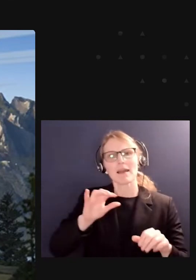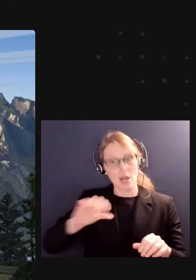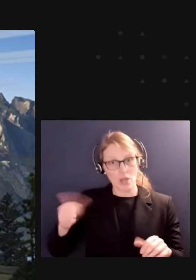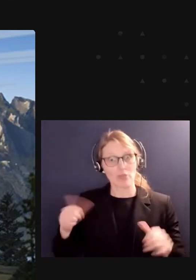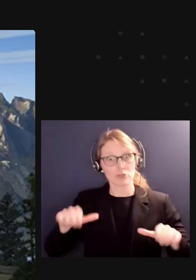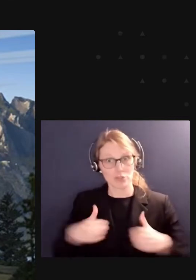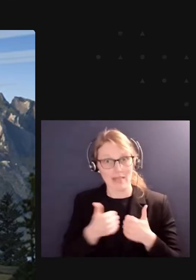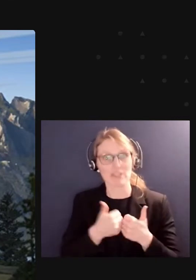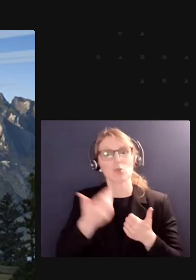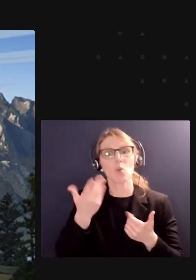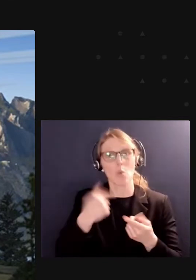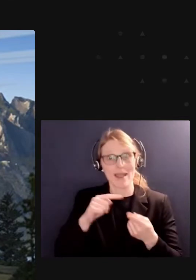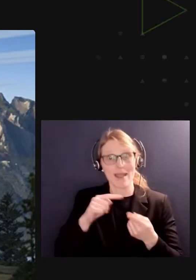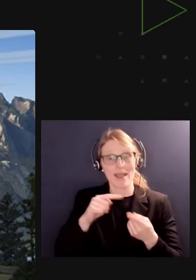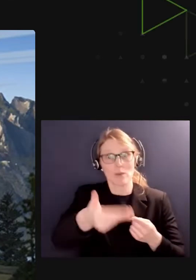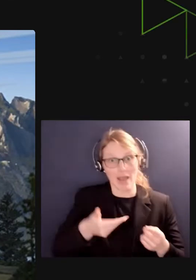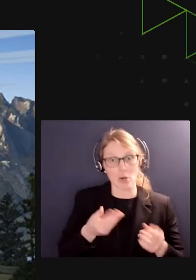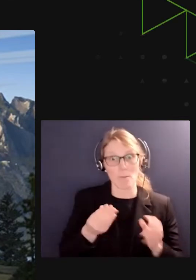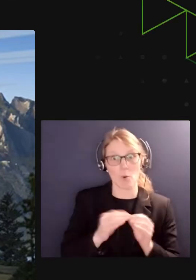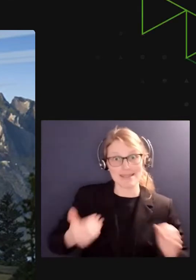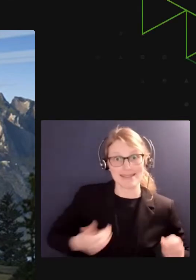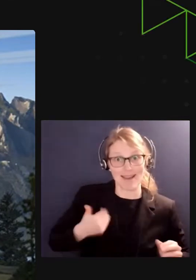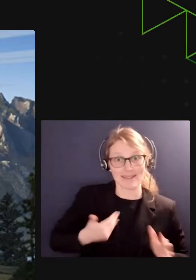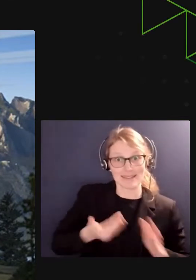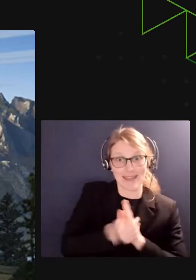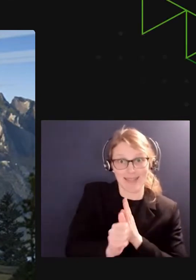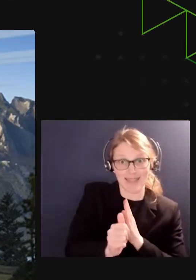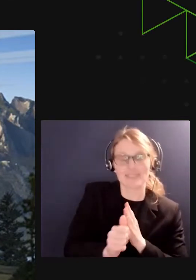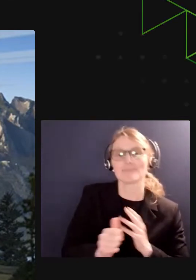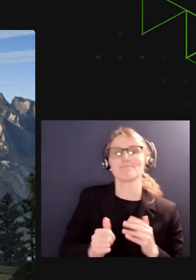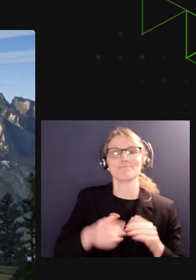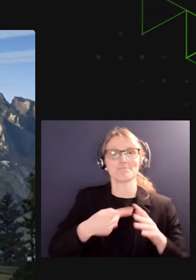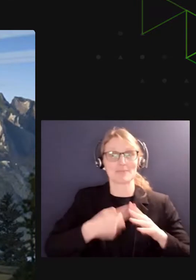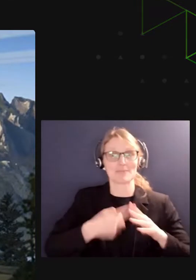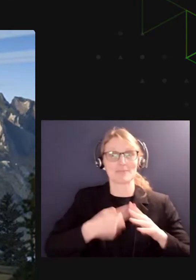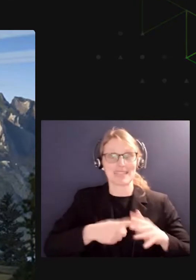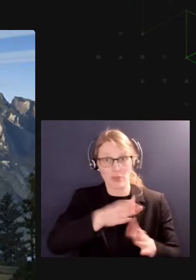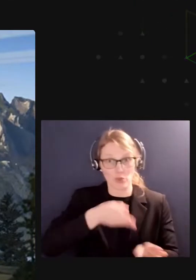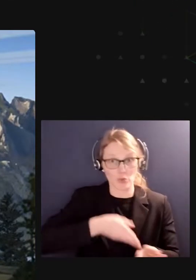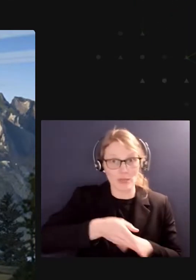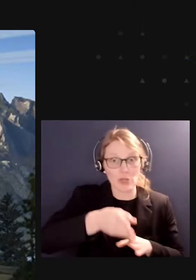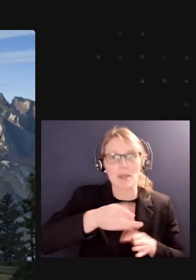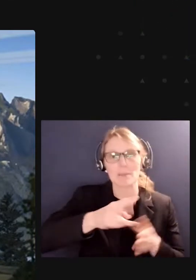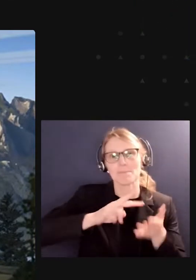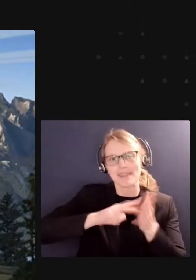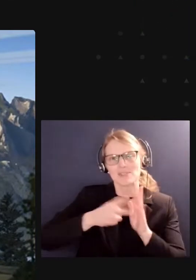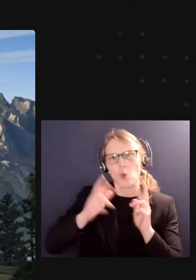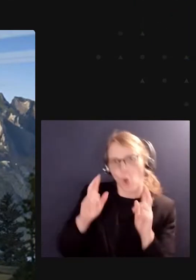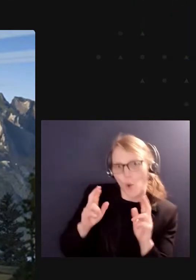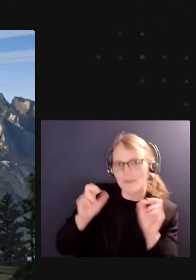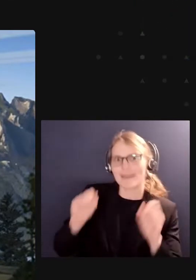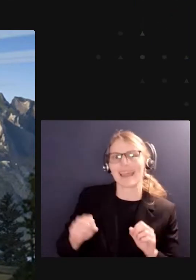that are early in career, hopefully, we're able to create an inclusive environment where they're not an only, and there are other people that are like them.